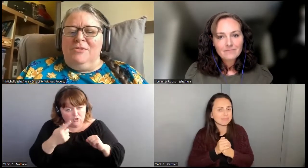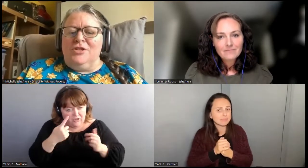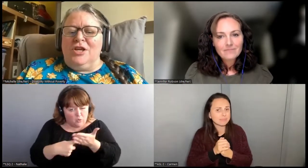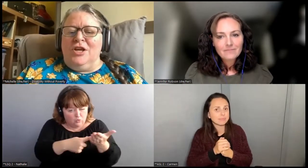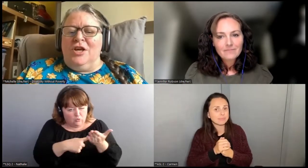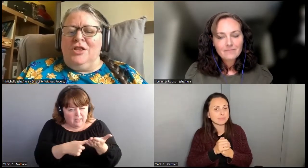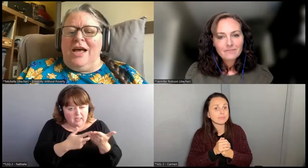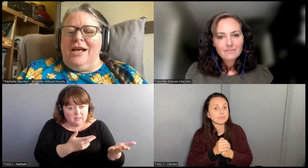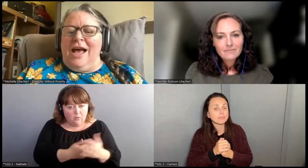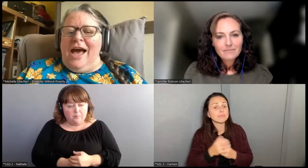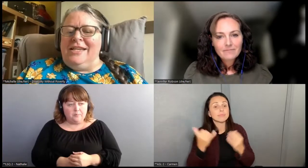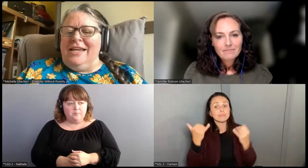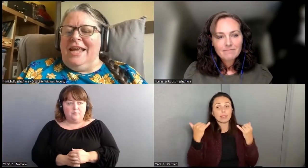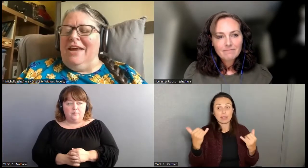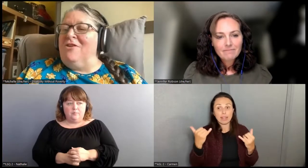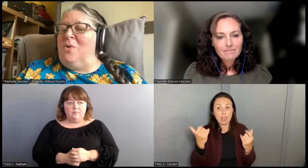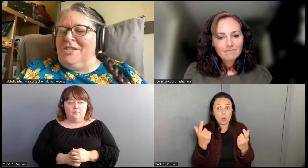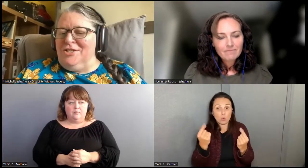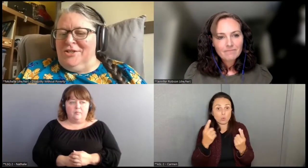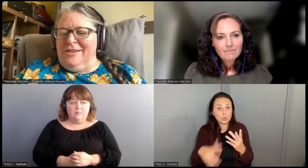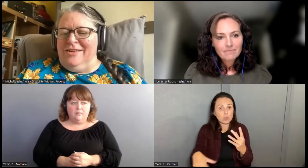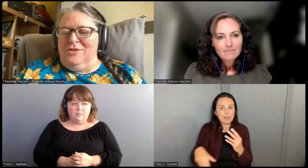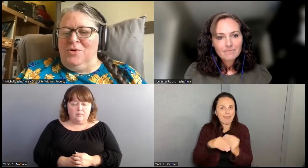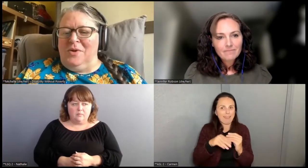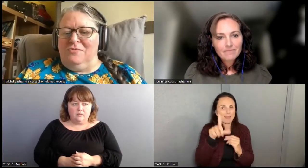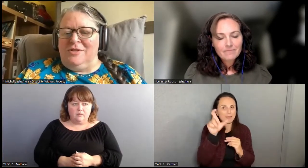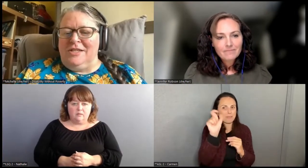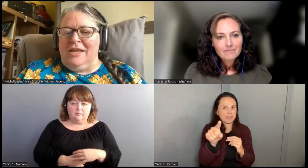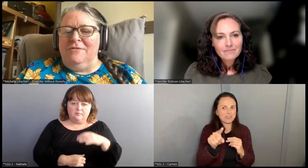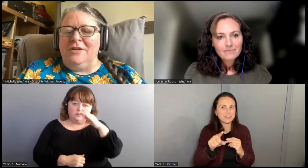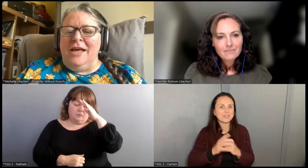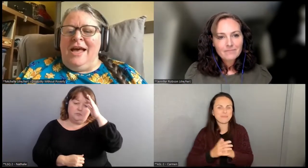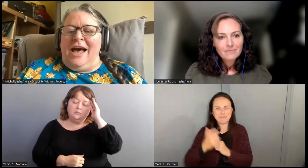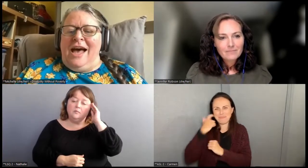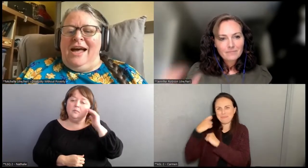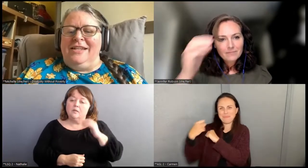I'M JUST GOING TO ADD IN HERE A QUESTION THAT WE RECEIVED.